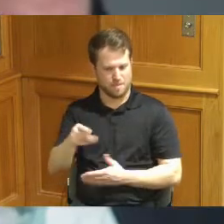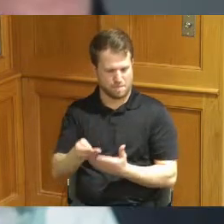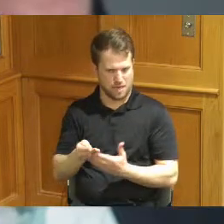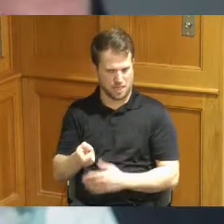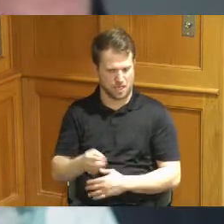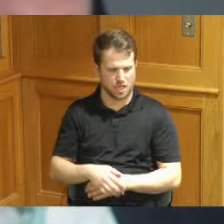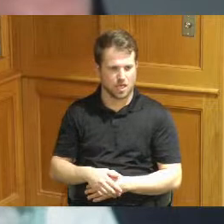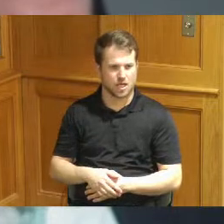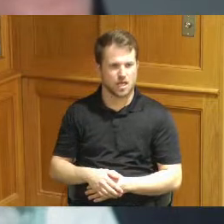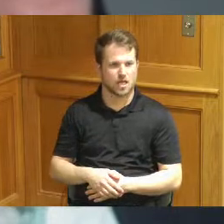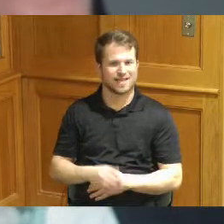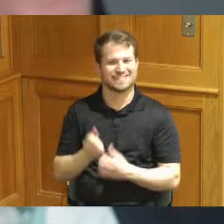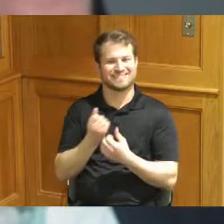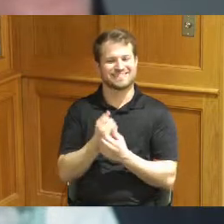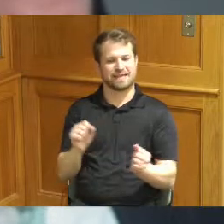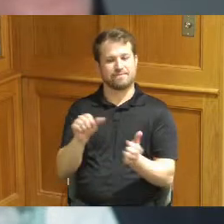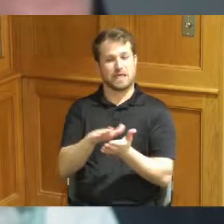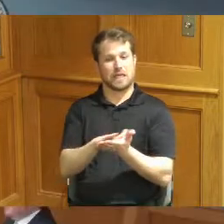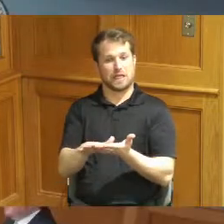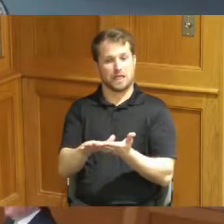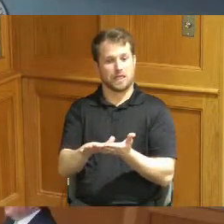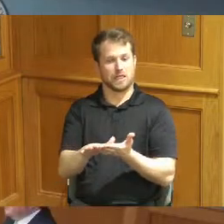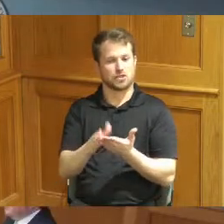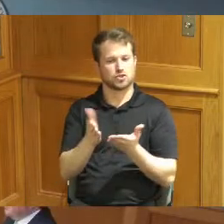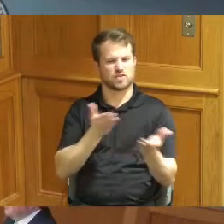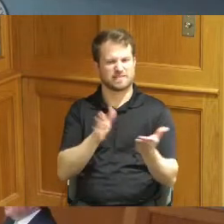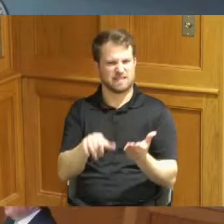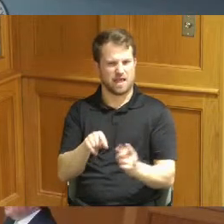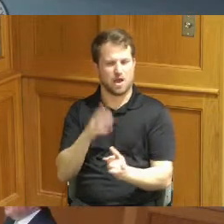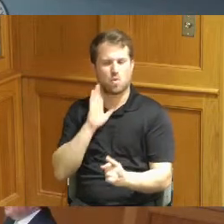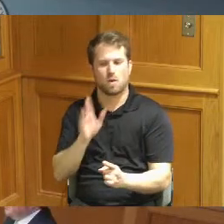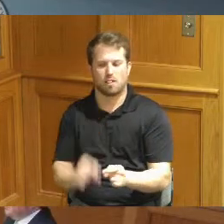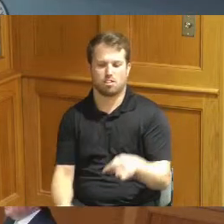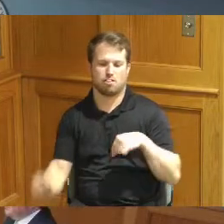safe and clean services that type of thing we'll go back and take a look at that budget and see